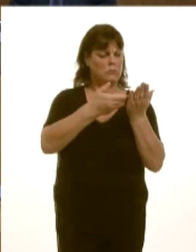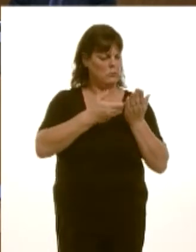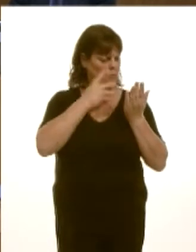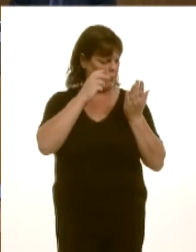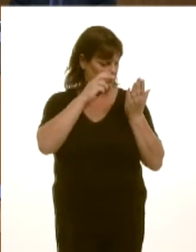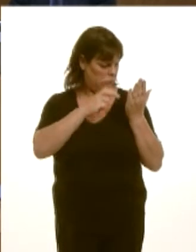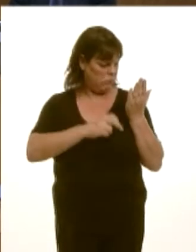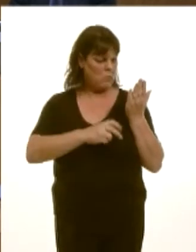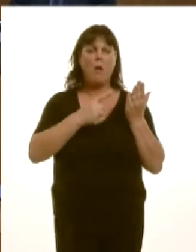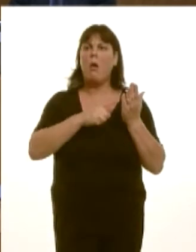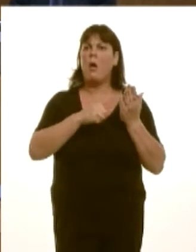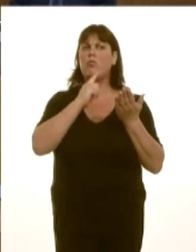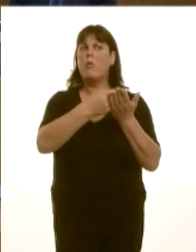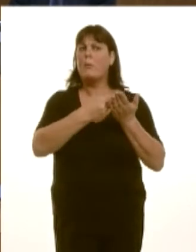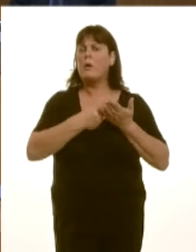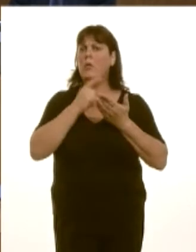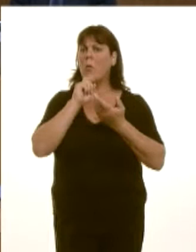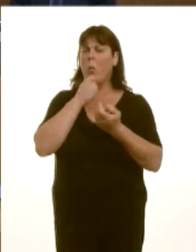acting on the recommendations.